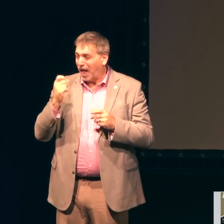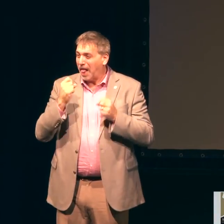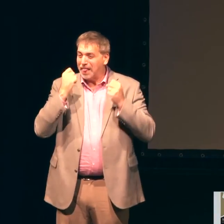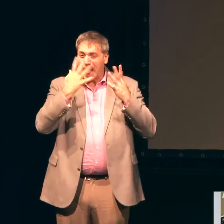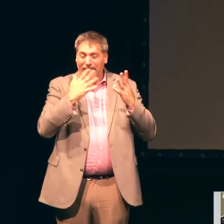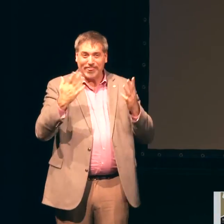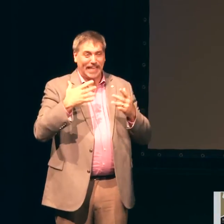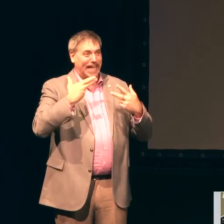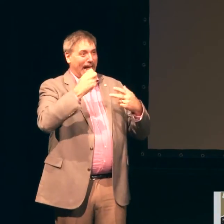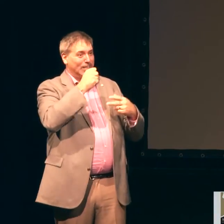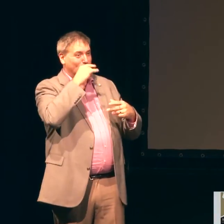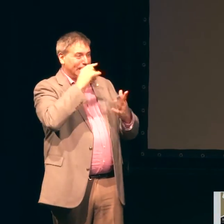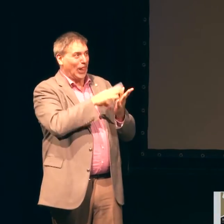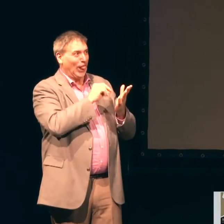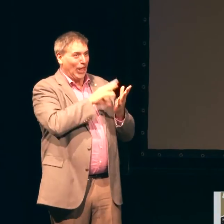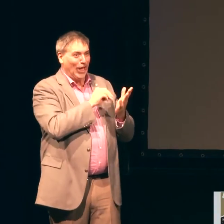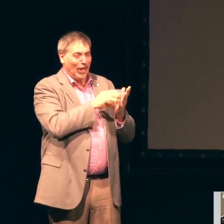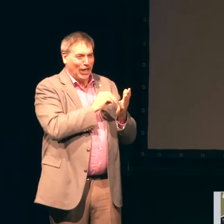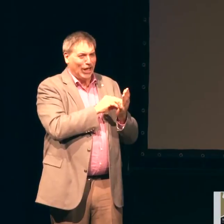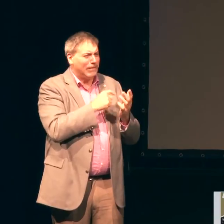I mean by that? Like a lot of things that kids